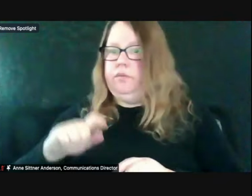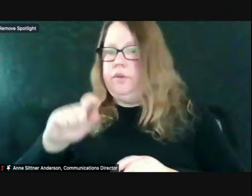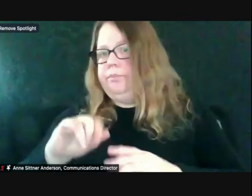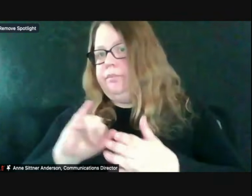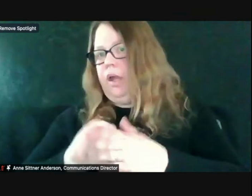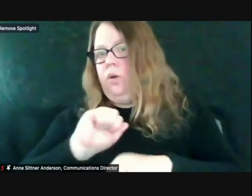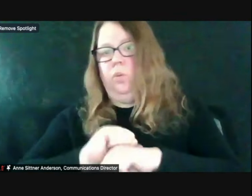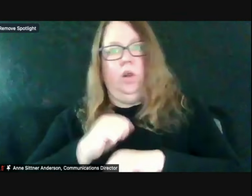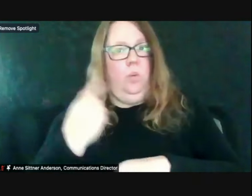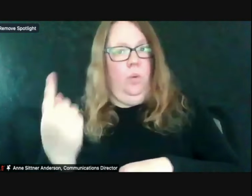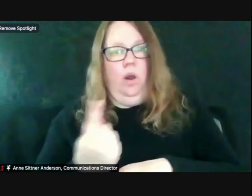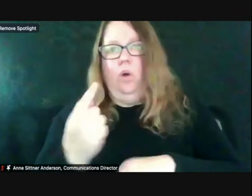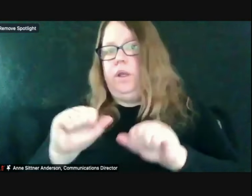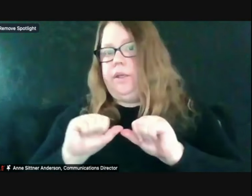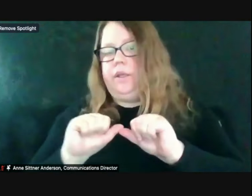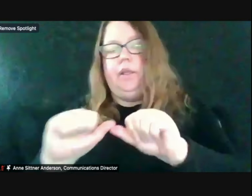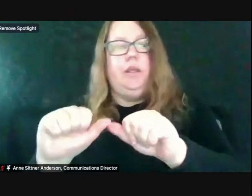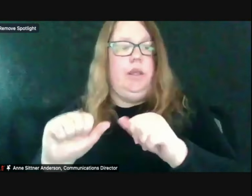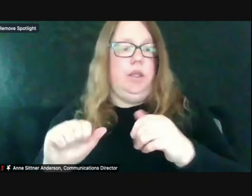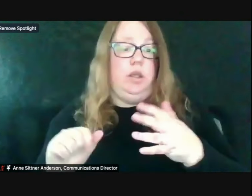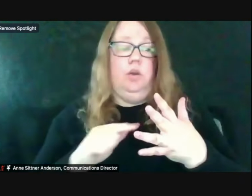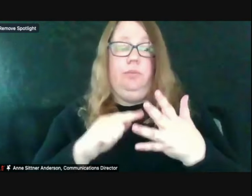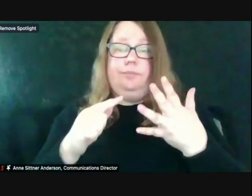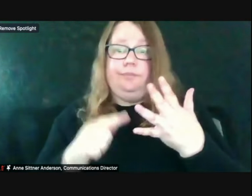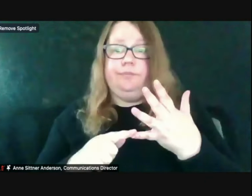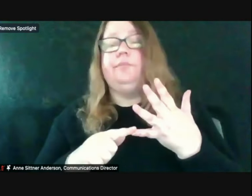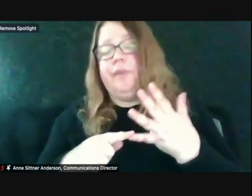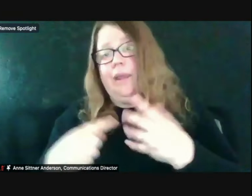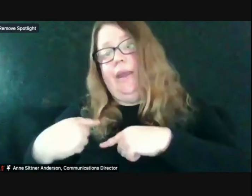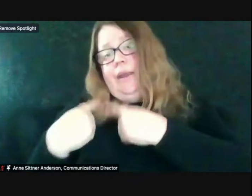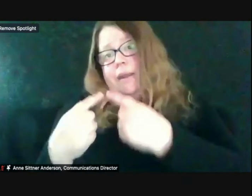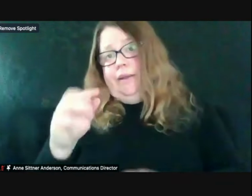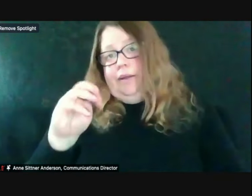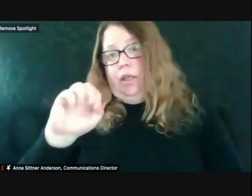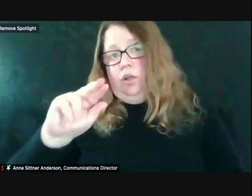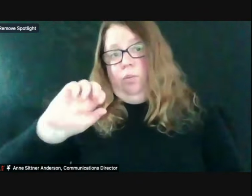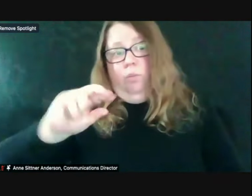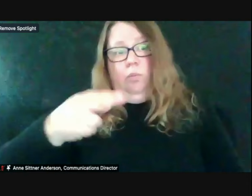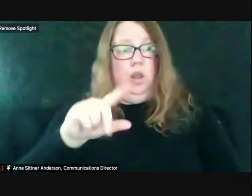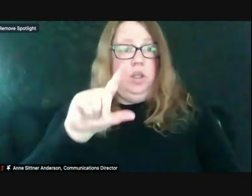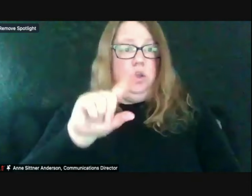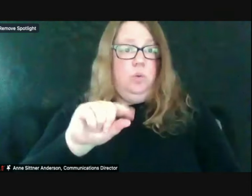legislative needs. That work will always be continual.